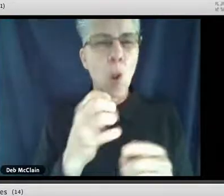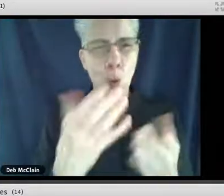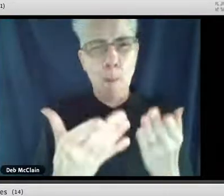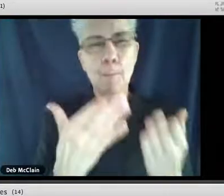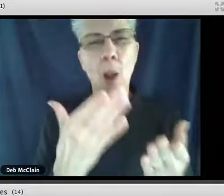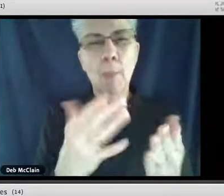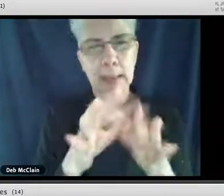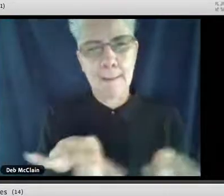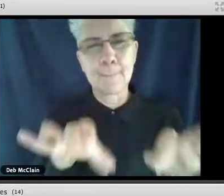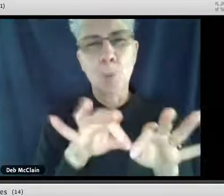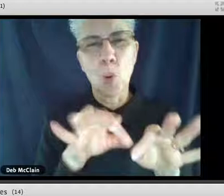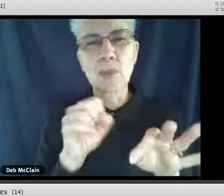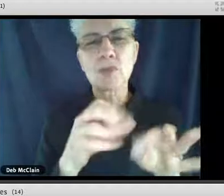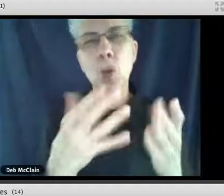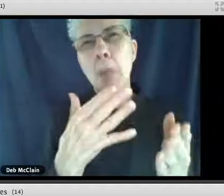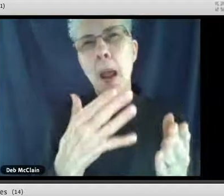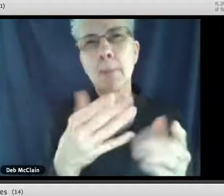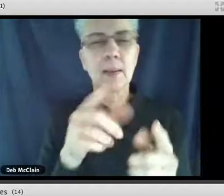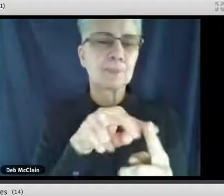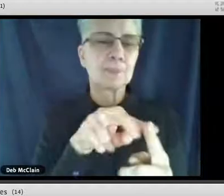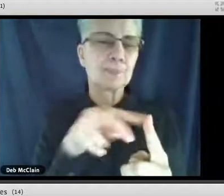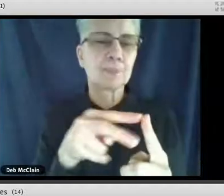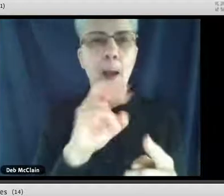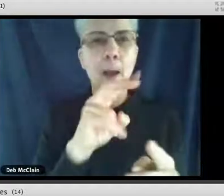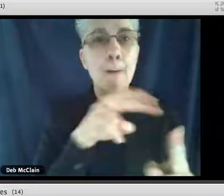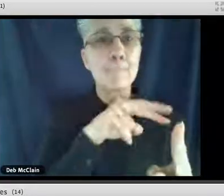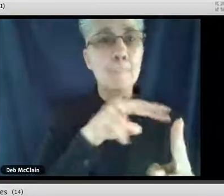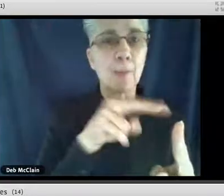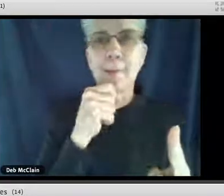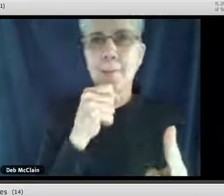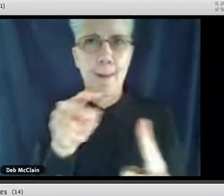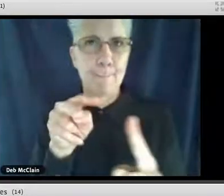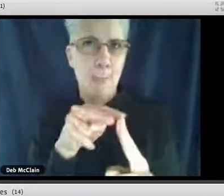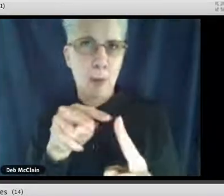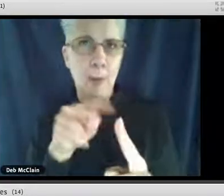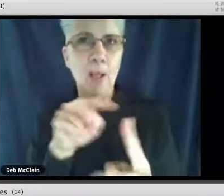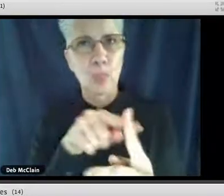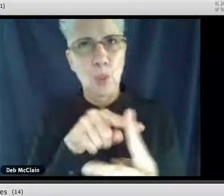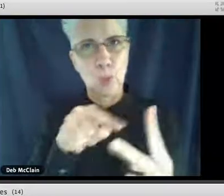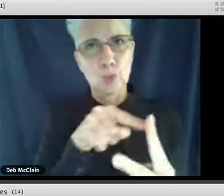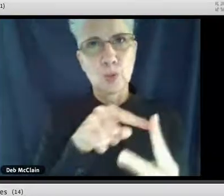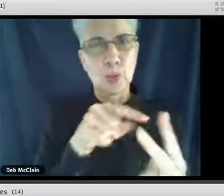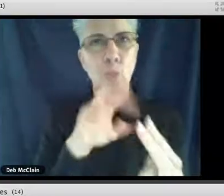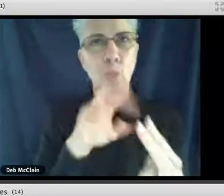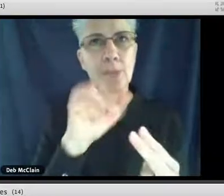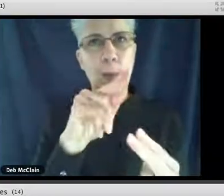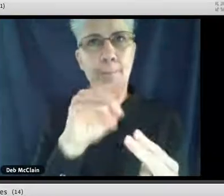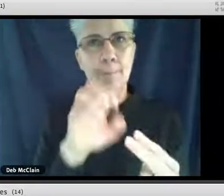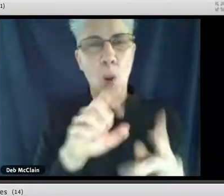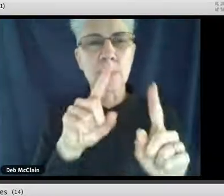So you're probably going to fluctuate between moderated and unmoderated with remote testing, and so we're going to kind of focus